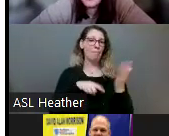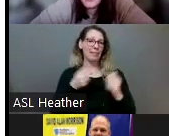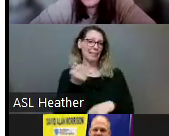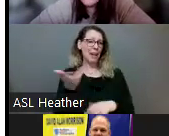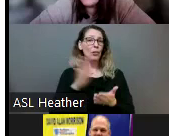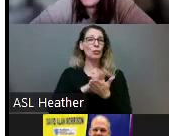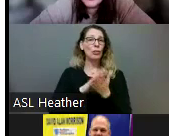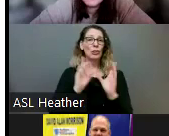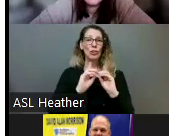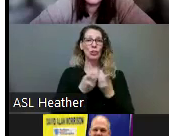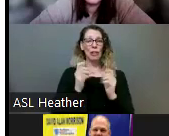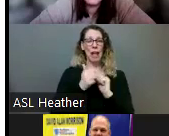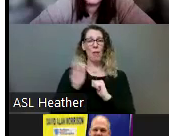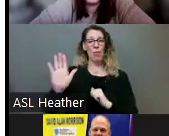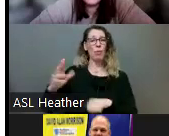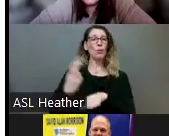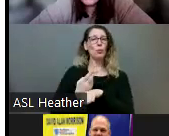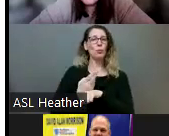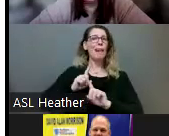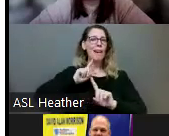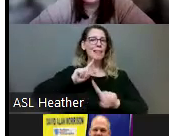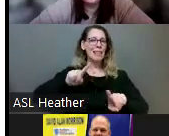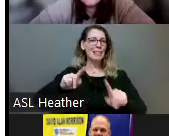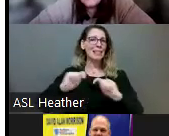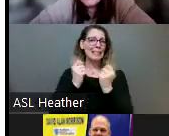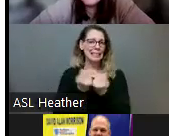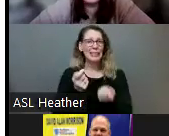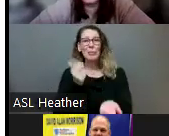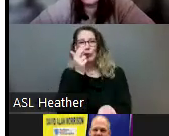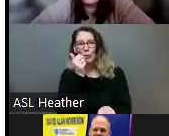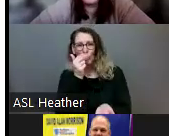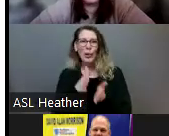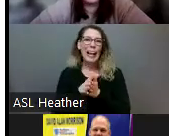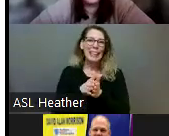about how they're using attendance teams, humor, incentives, and a strong sense of